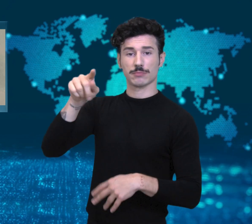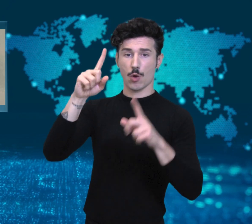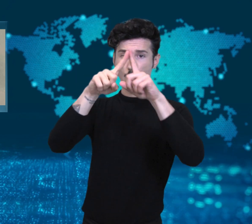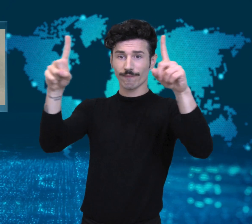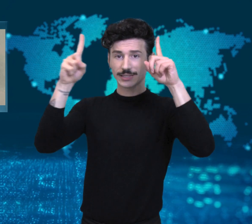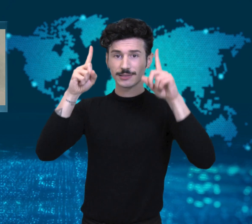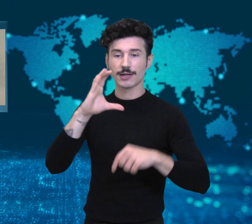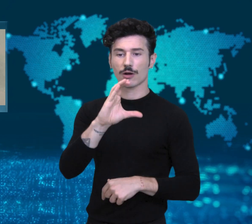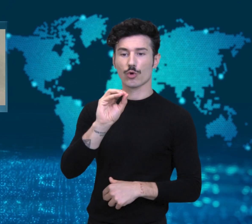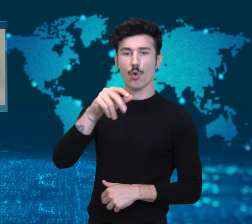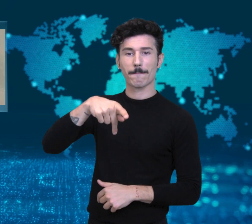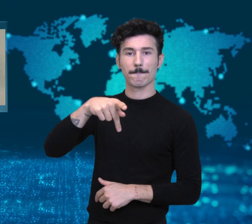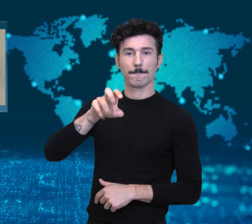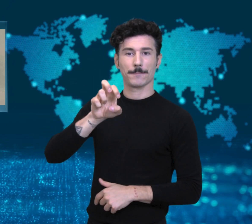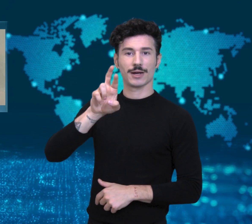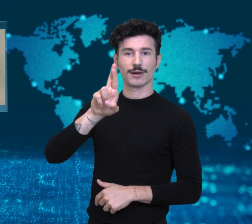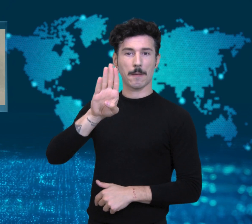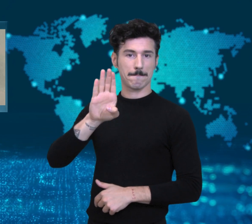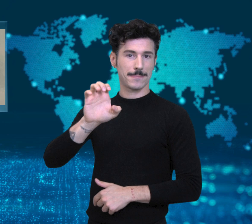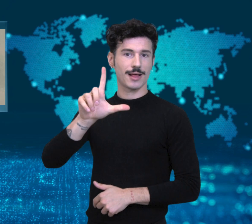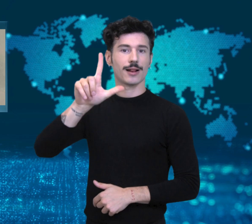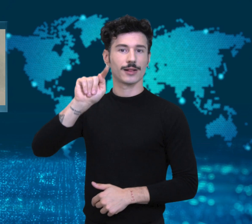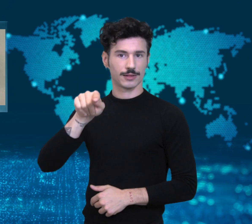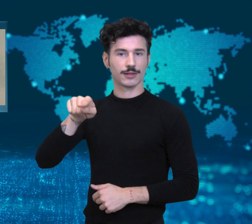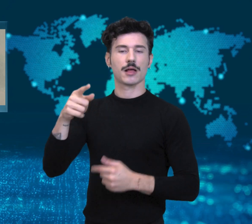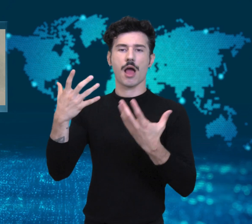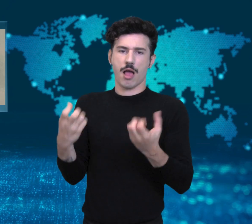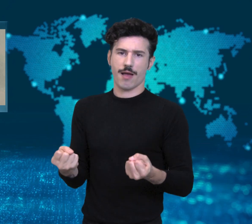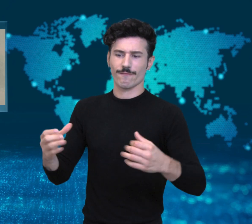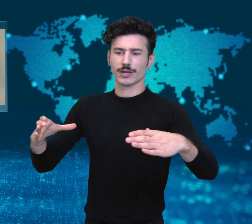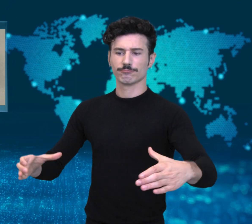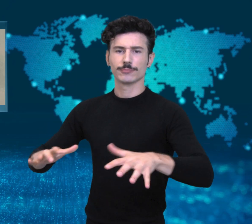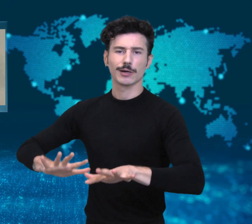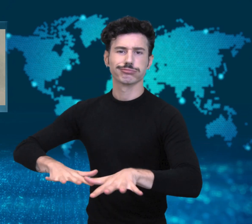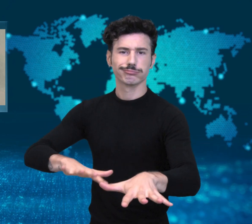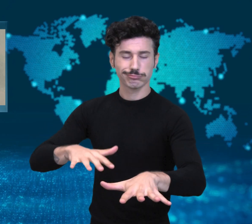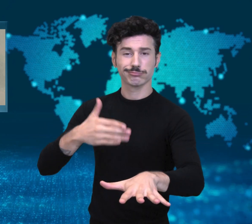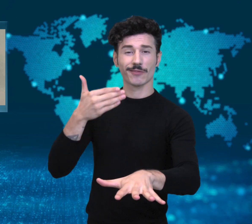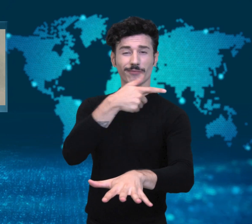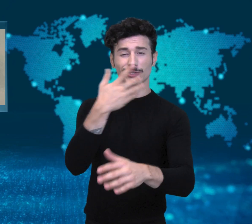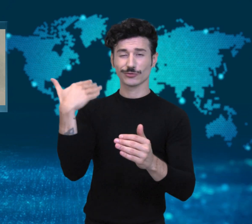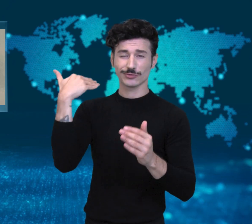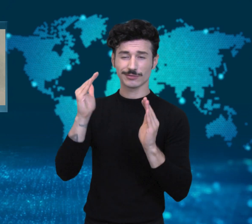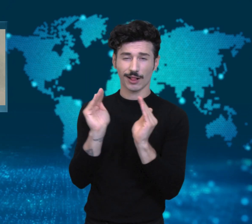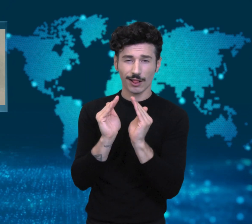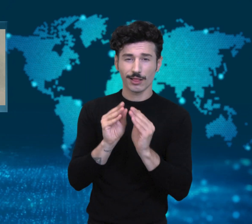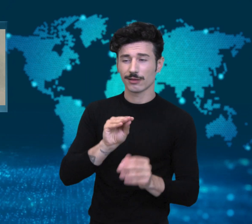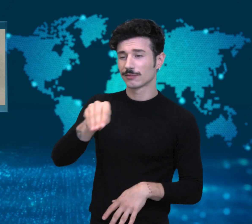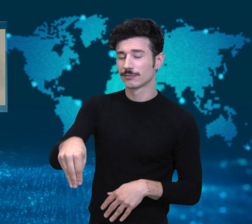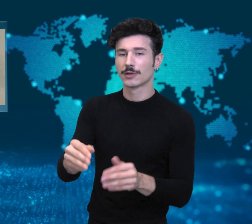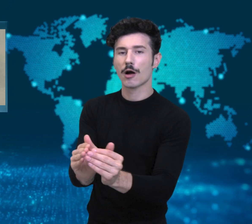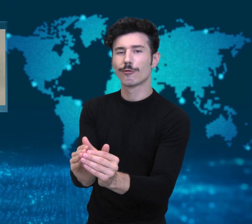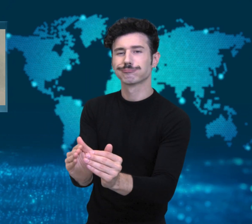one of the country’s largest universities for all of its life.